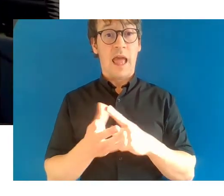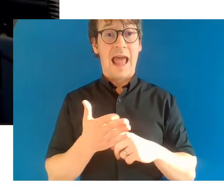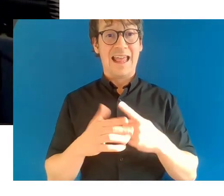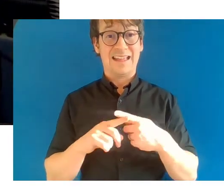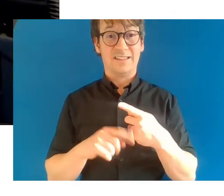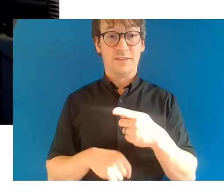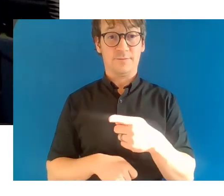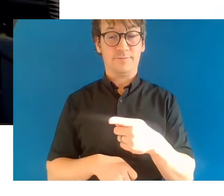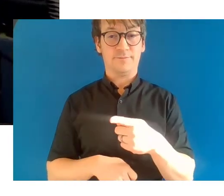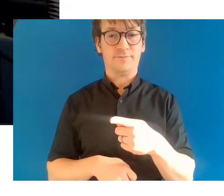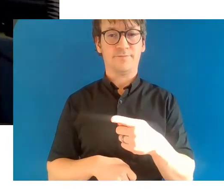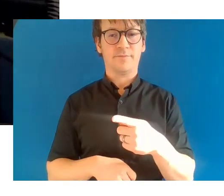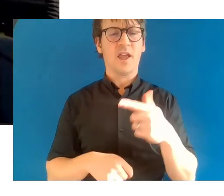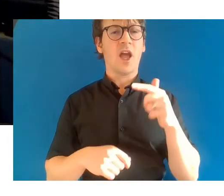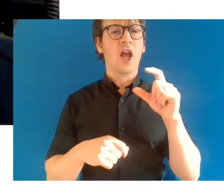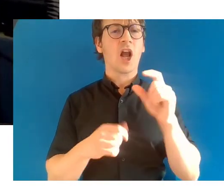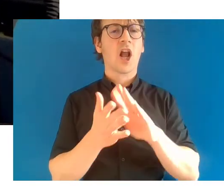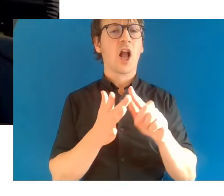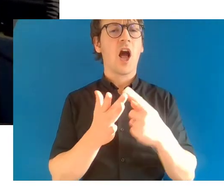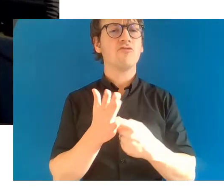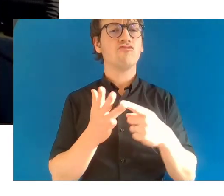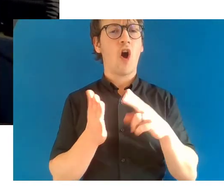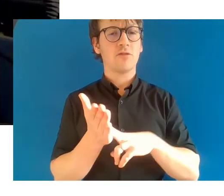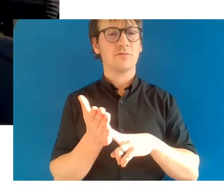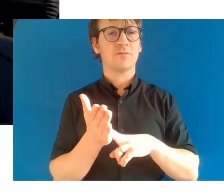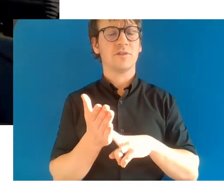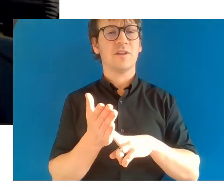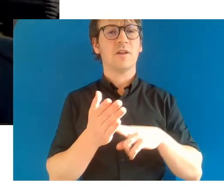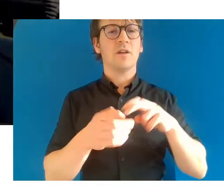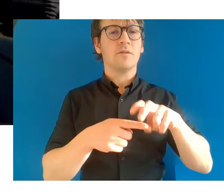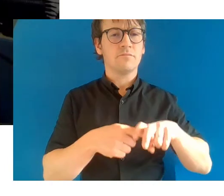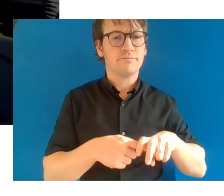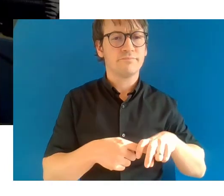Here is Alex and this is the [Kiron 16:04] sit to stand robot.